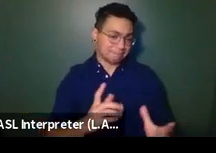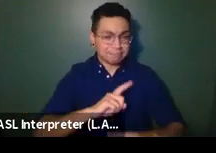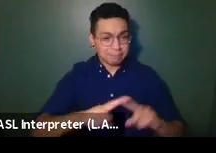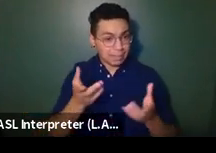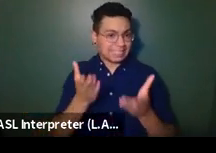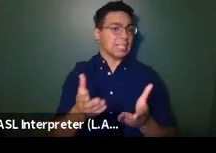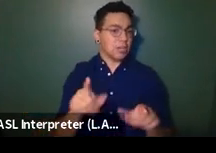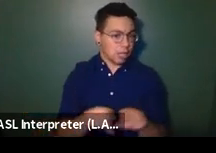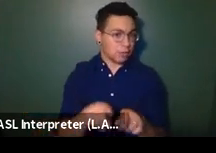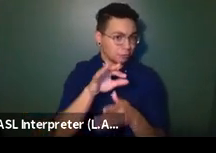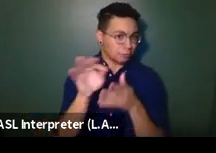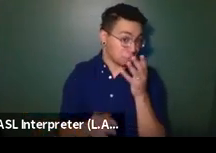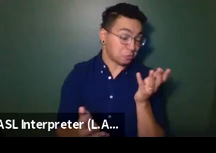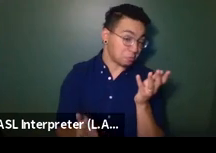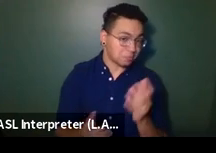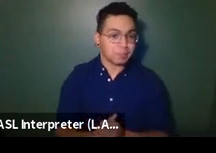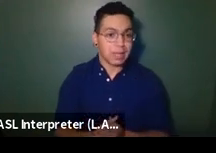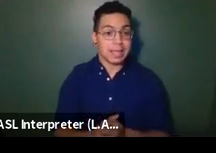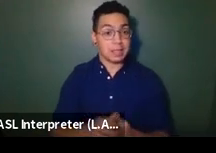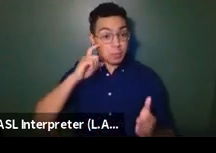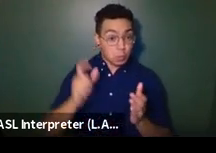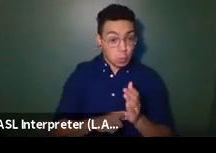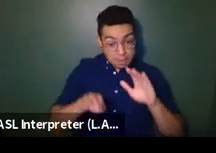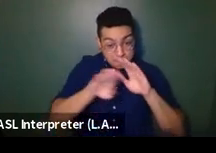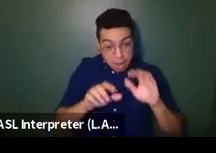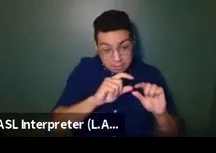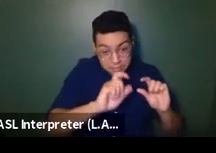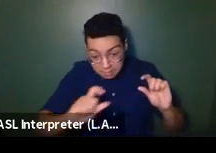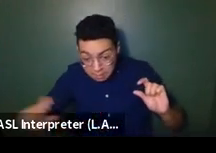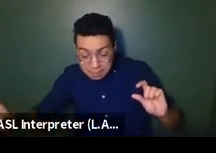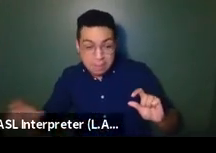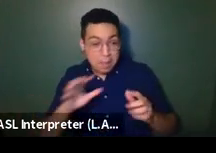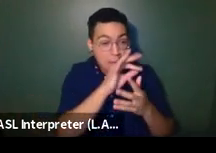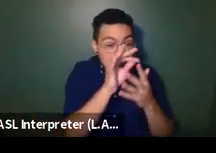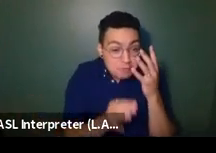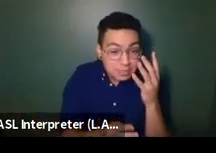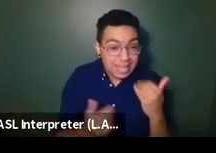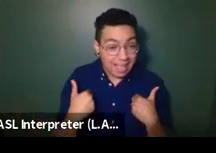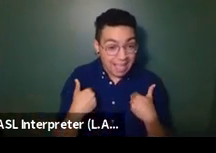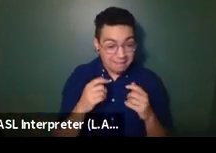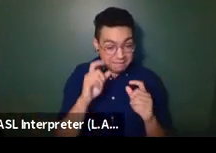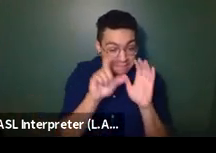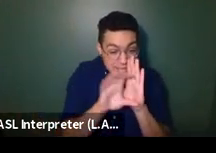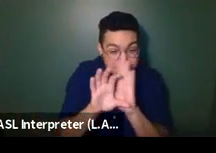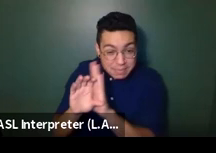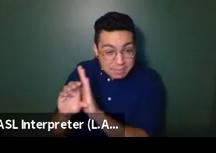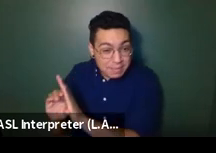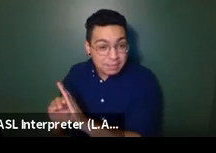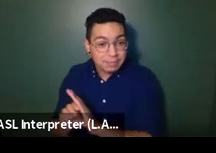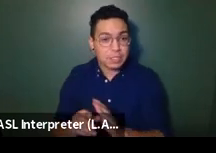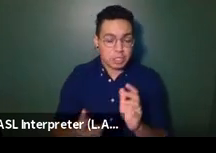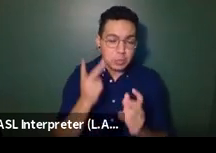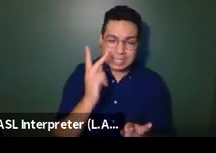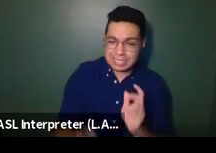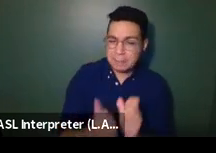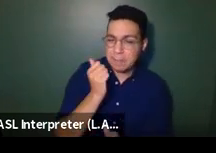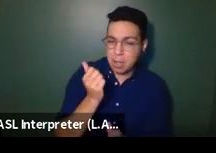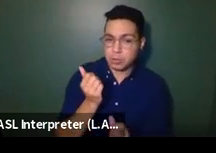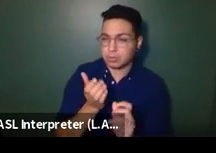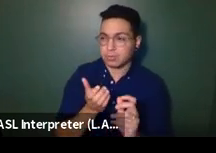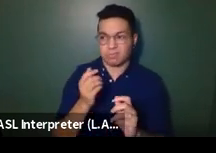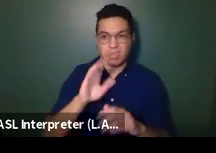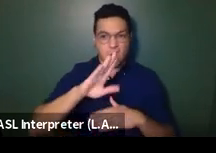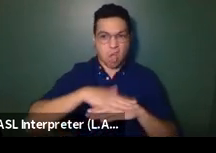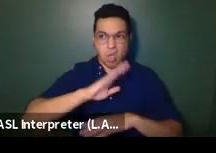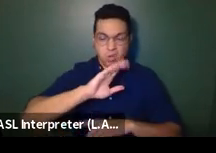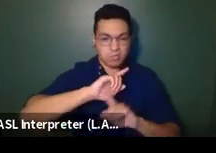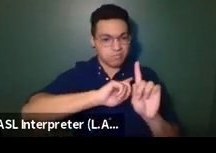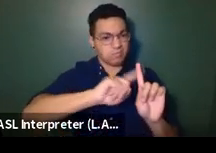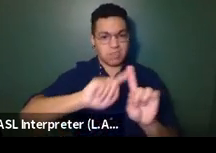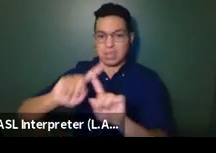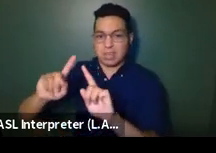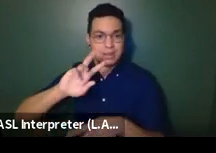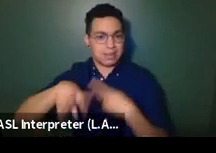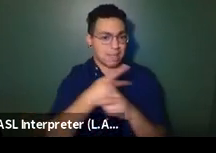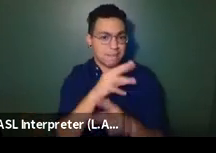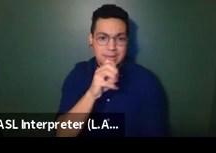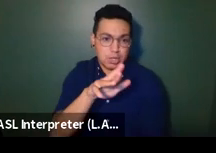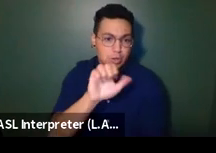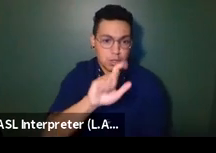ESD 189 - Amy Colburn: And these options out the bottom is where you can do some kind of fun things. So this options. You'll see most of these on all of the different material options. So the first one is individually assign